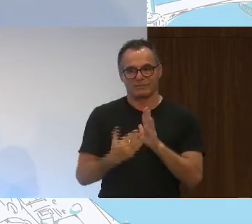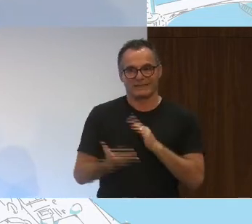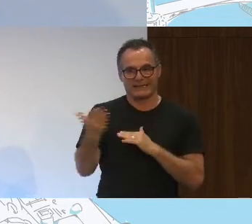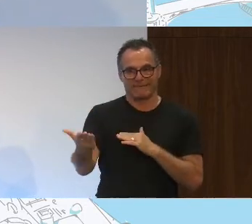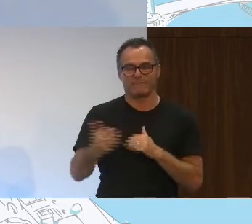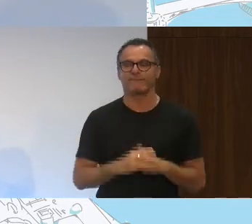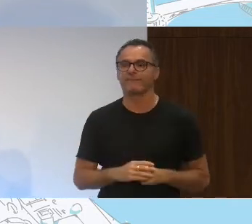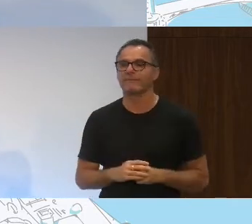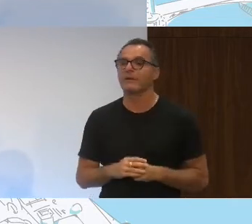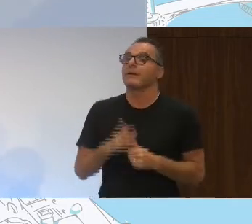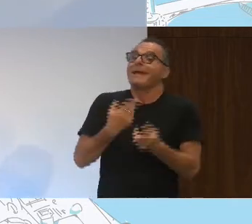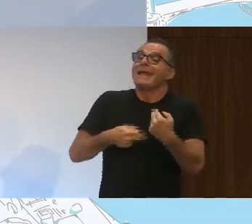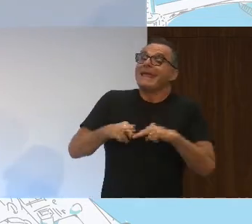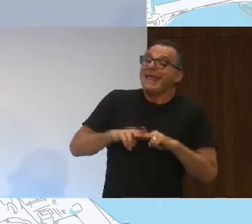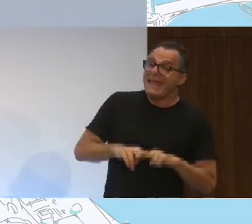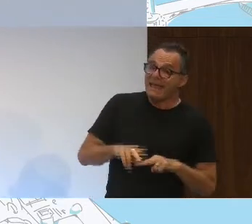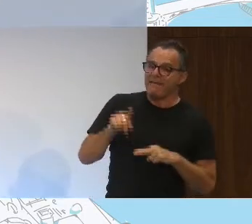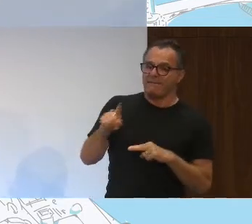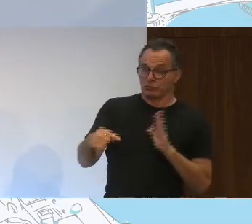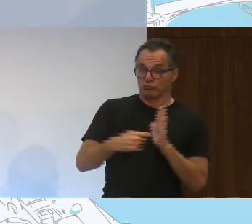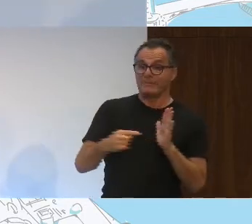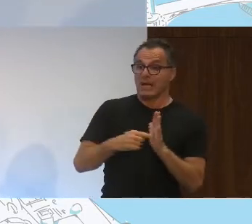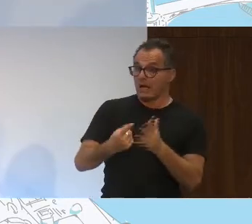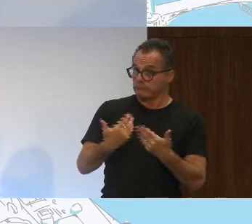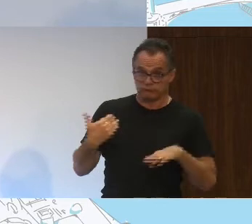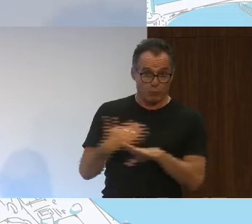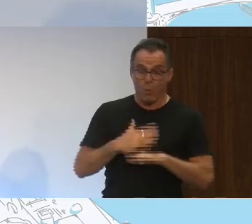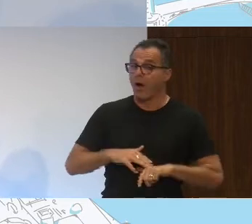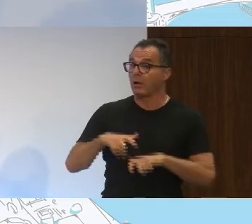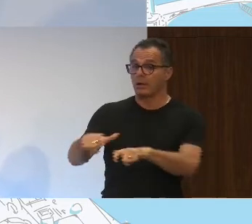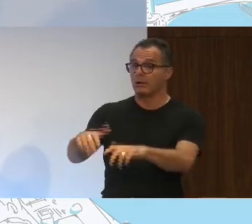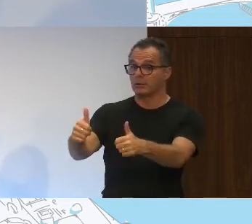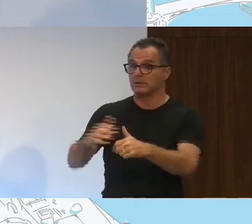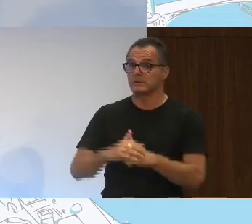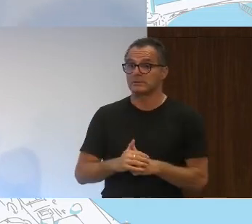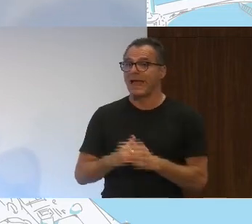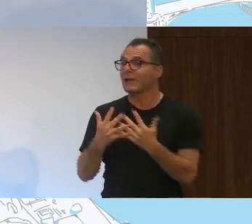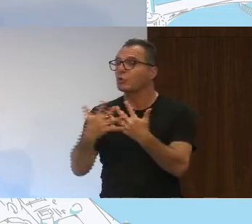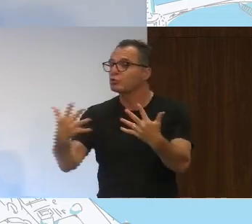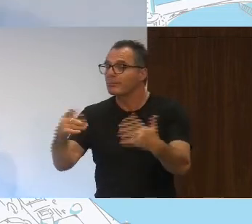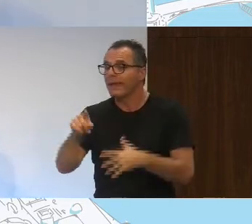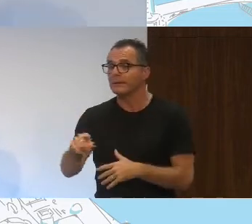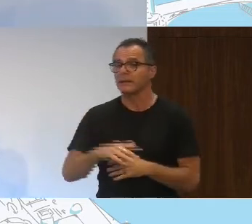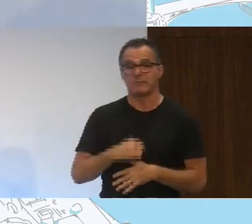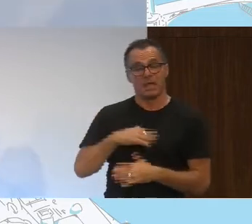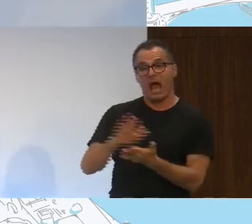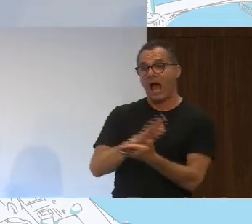if, if the triptan works and they're not being taken to excess then I would be happy for that person to continue them.